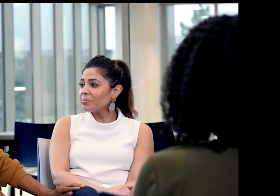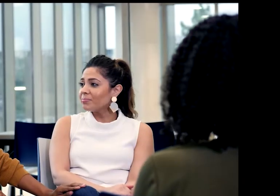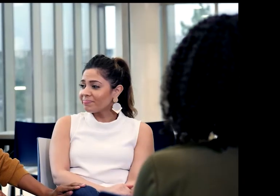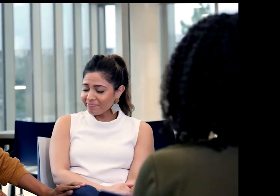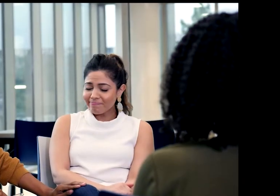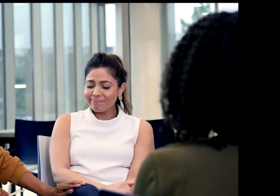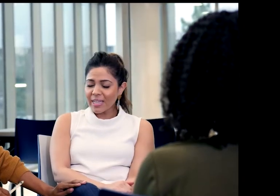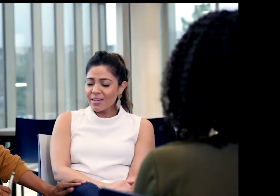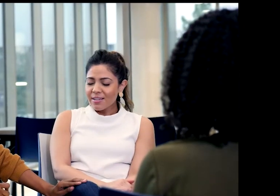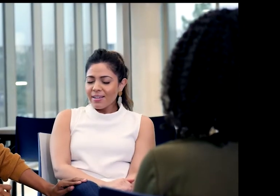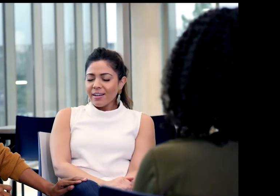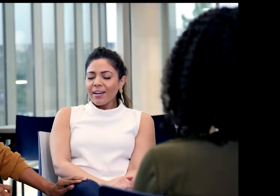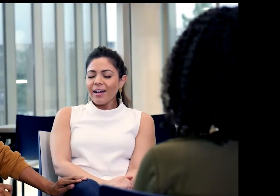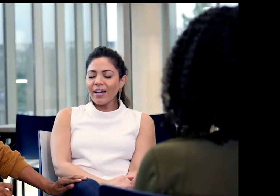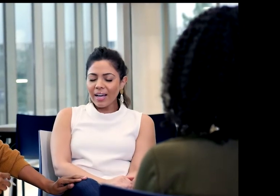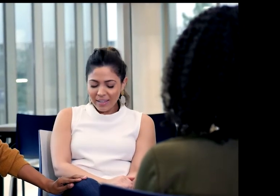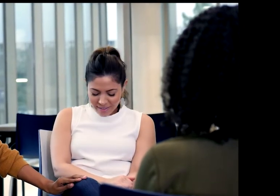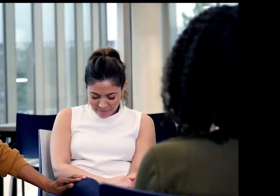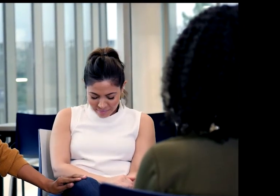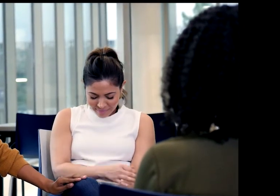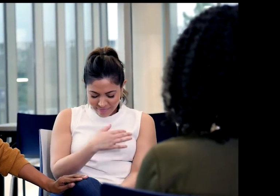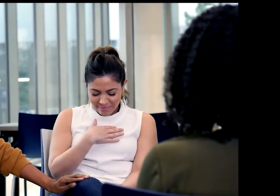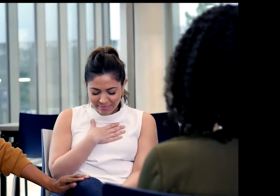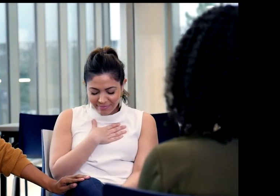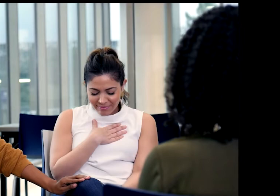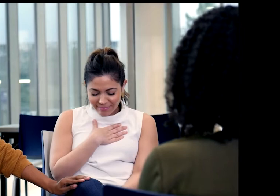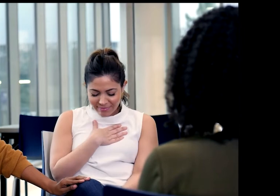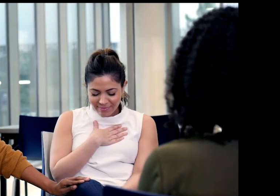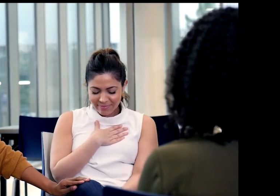were in the most vulnerable place possible, our programs help to get them back on their feet.